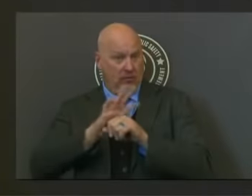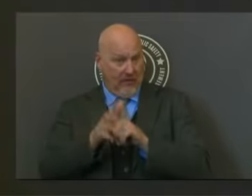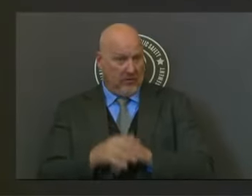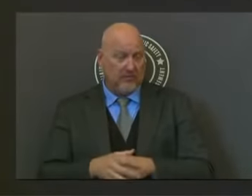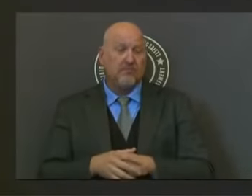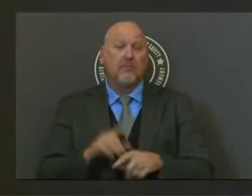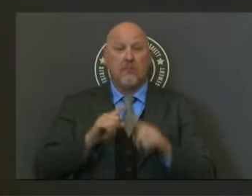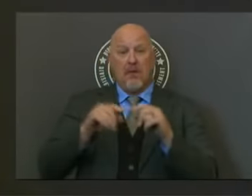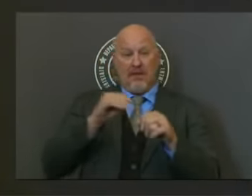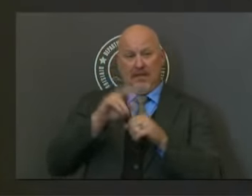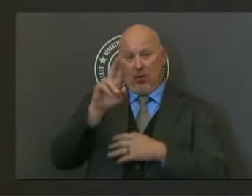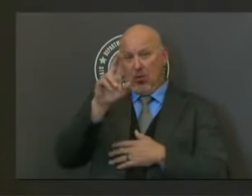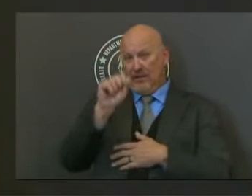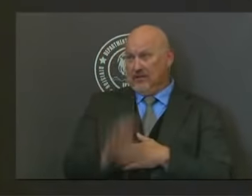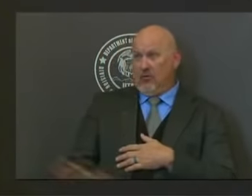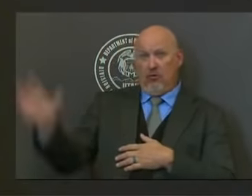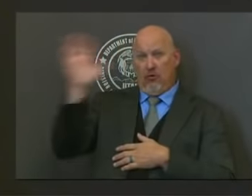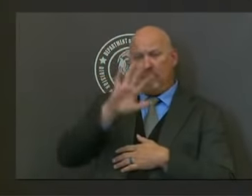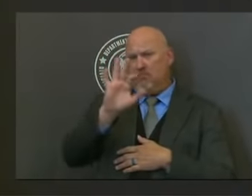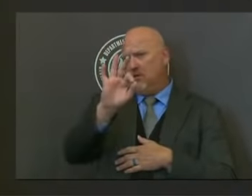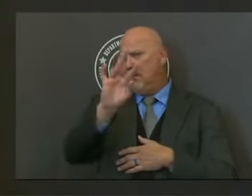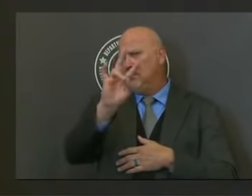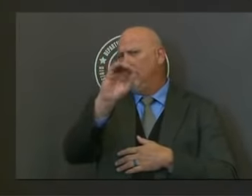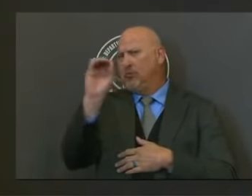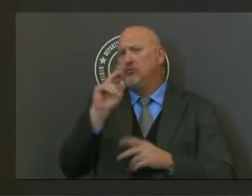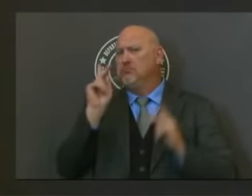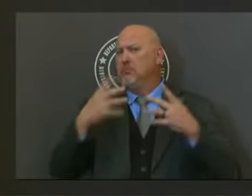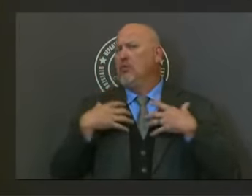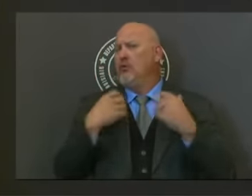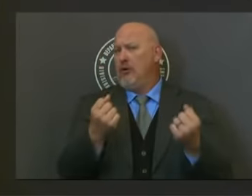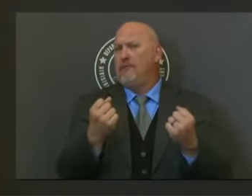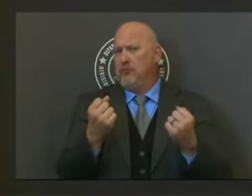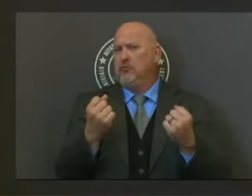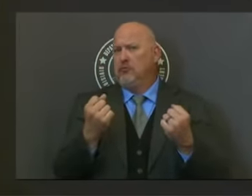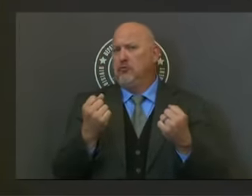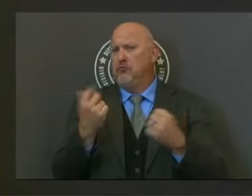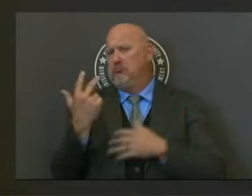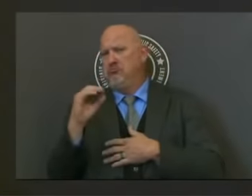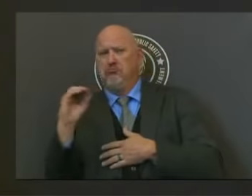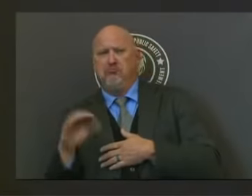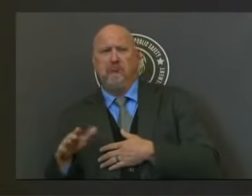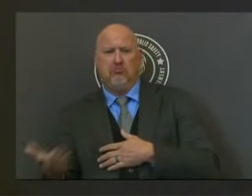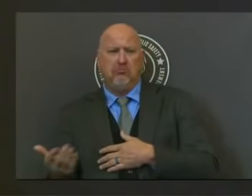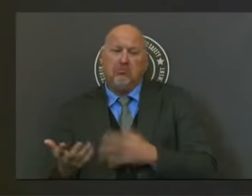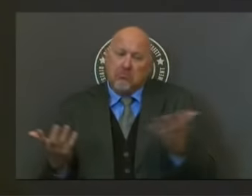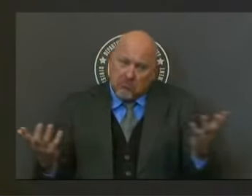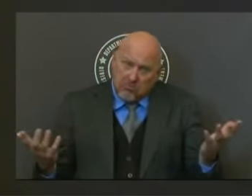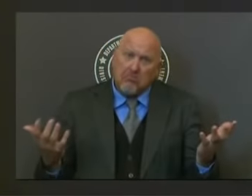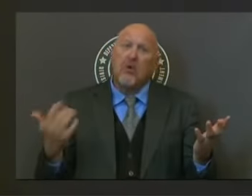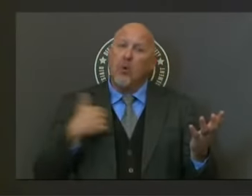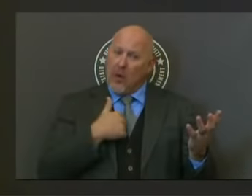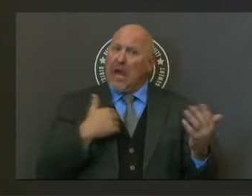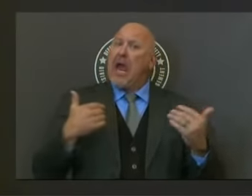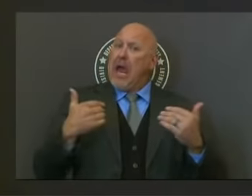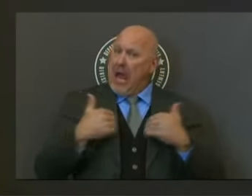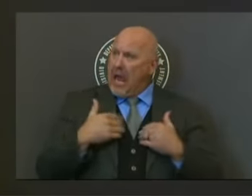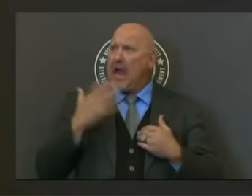little bit better here in Utah I think we have better medicine